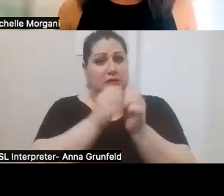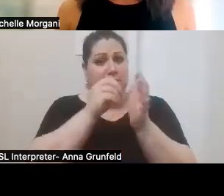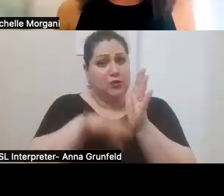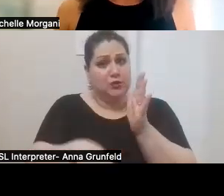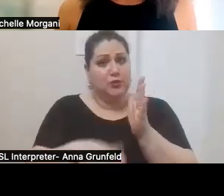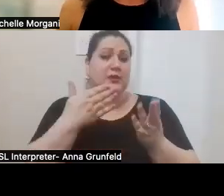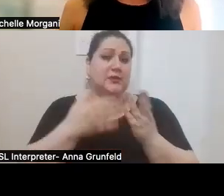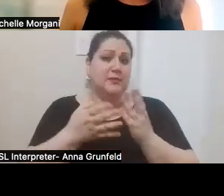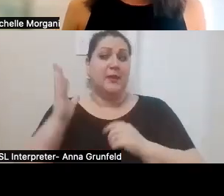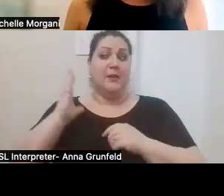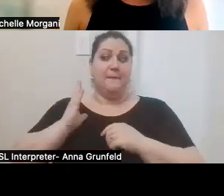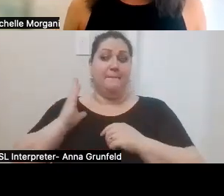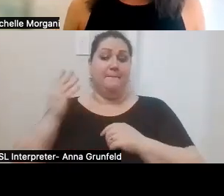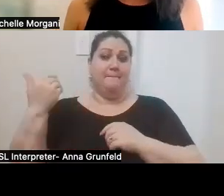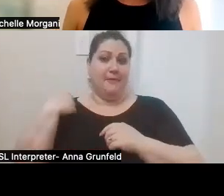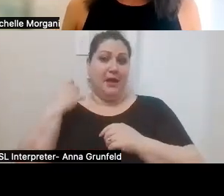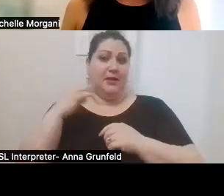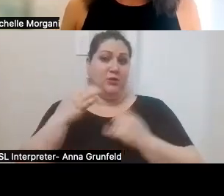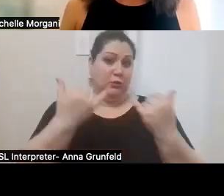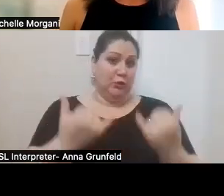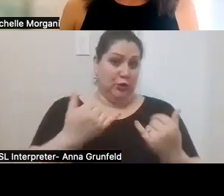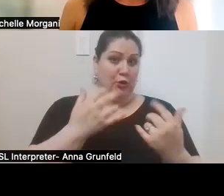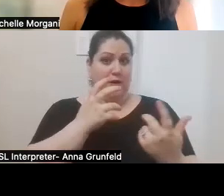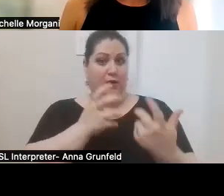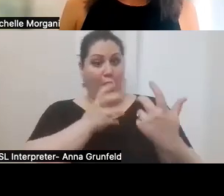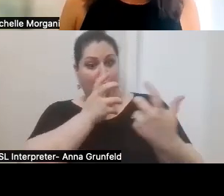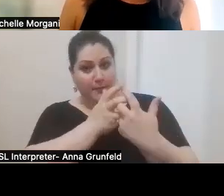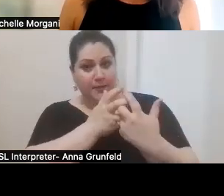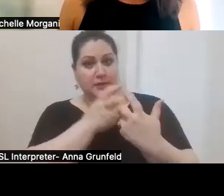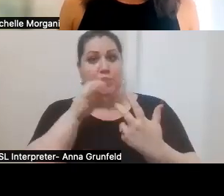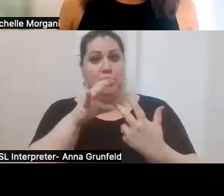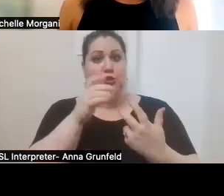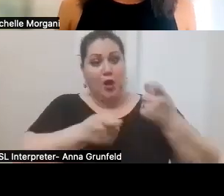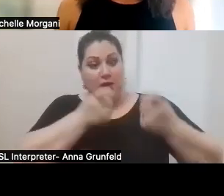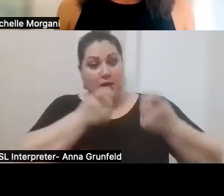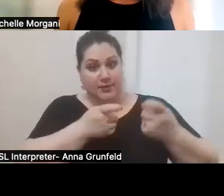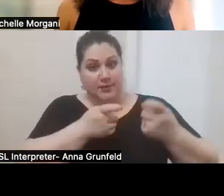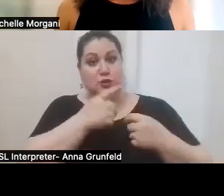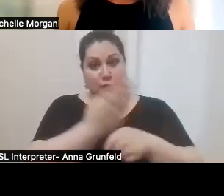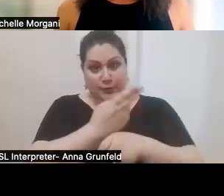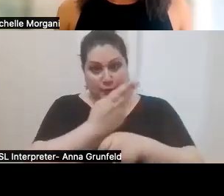current accommodations and adaptations that they are using, again, both in academics,